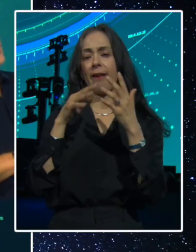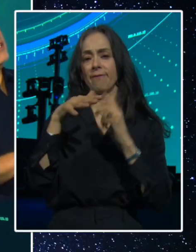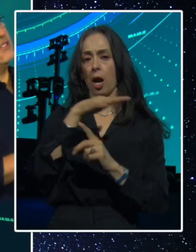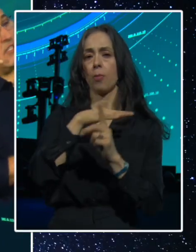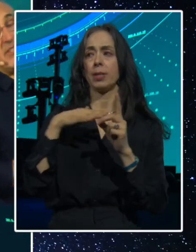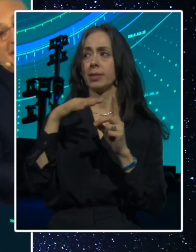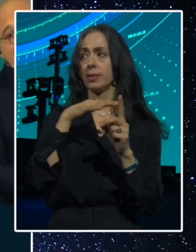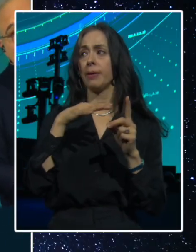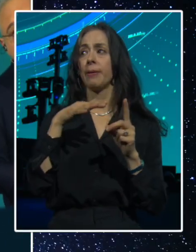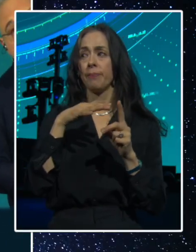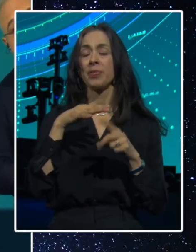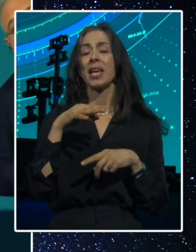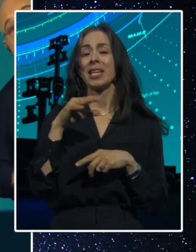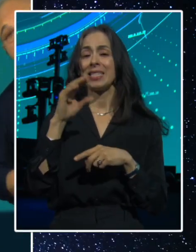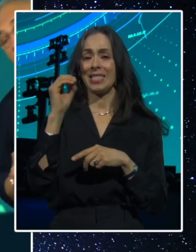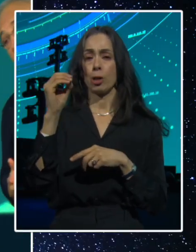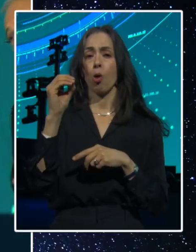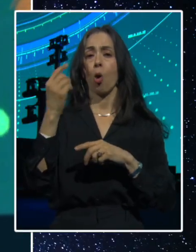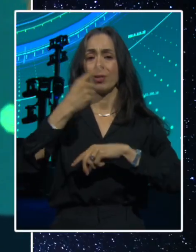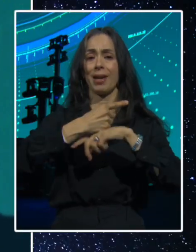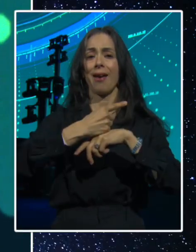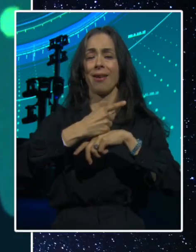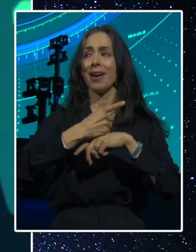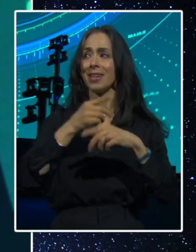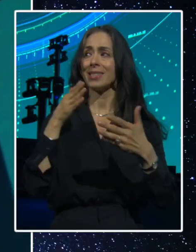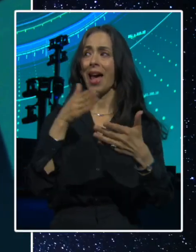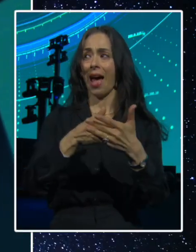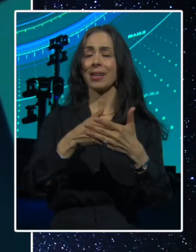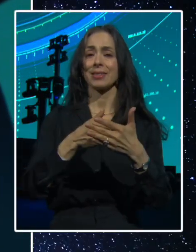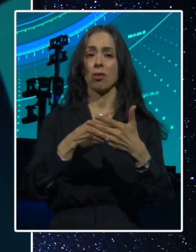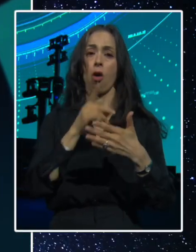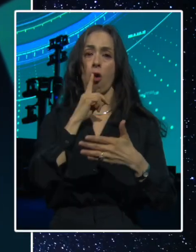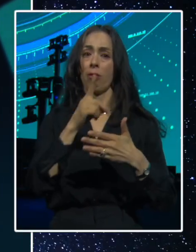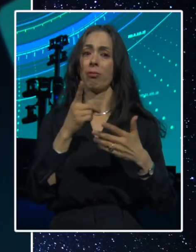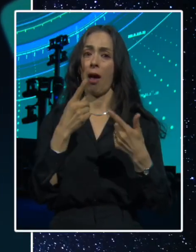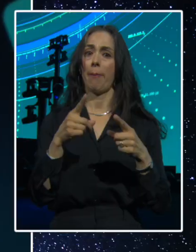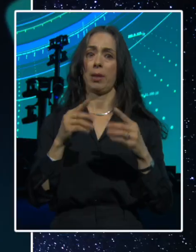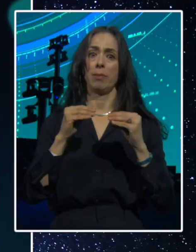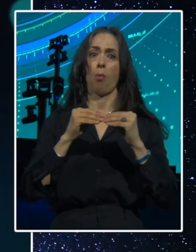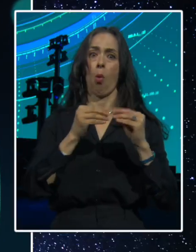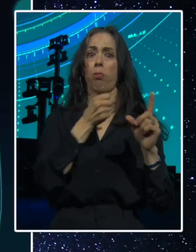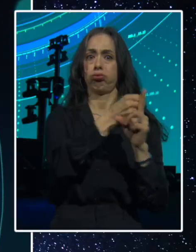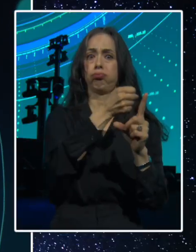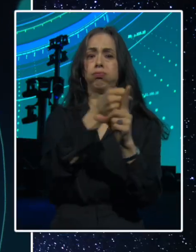Zero-day attacks are on the rise, and they often strike without warning.